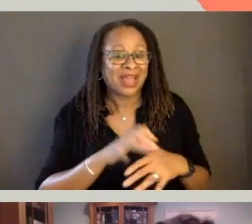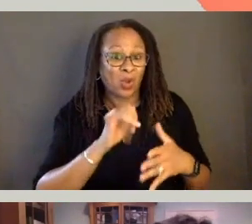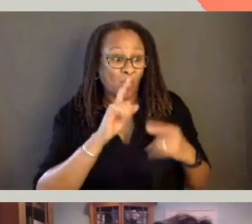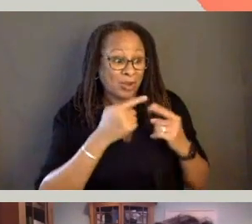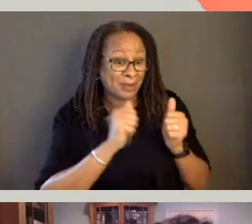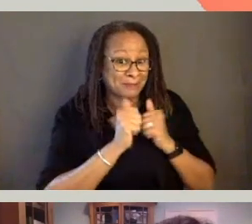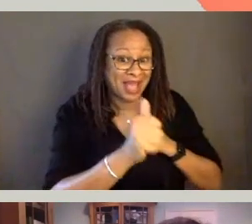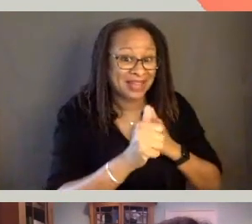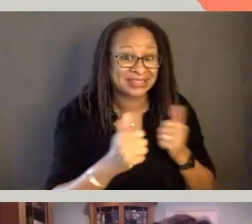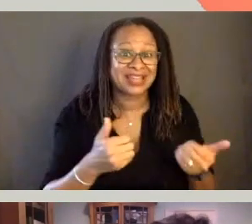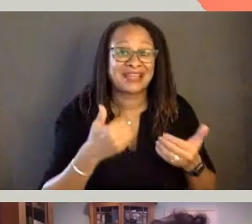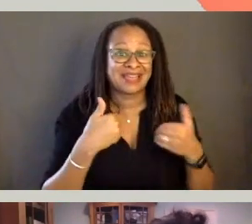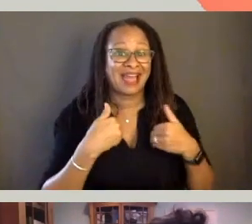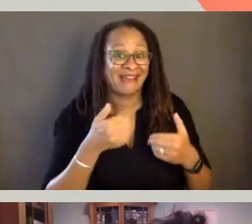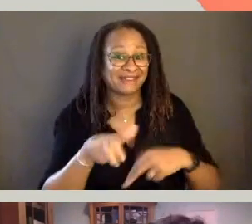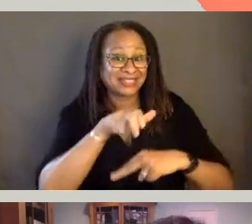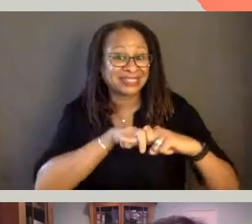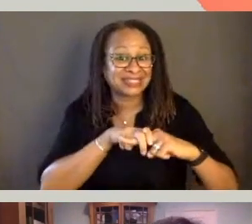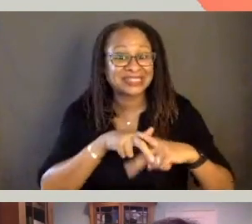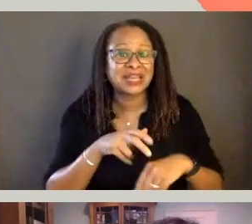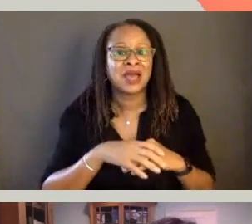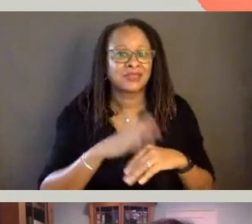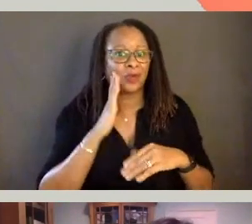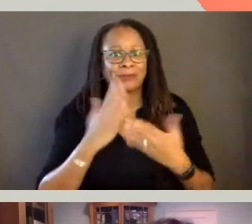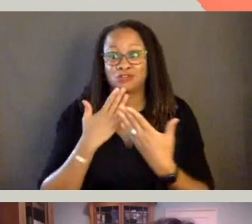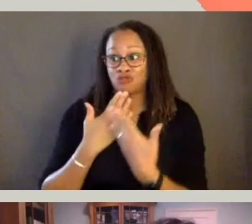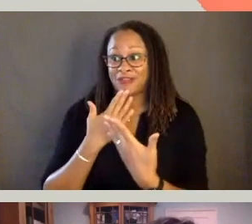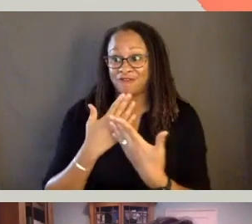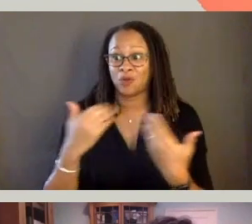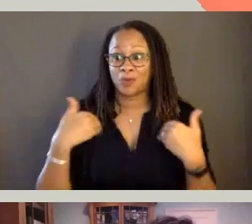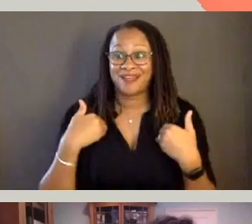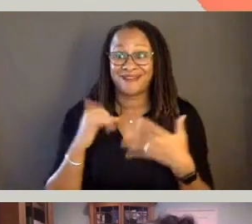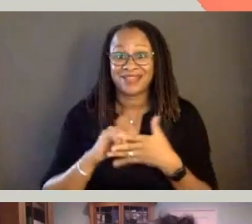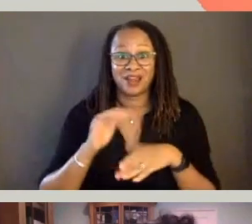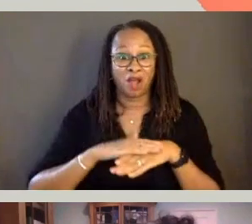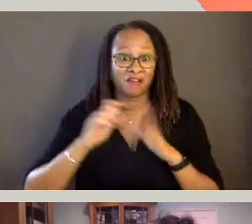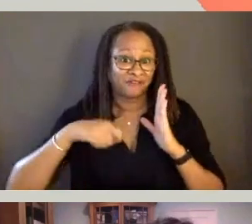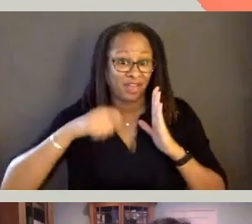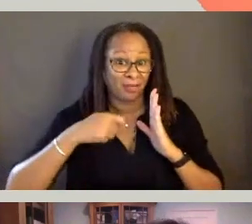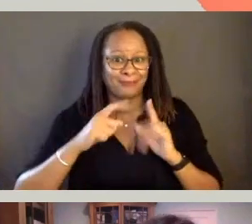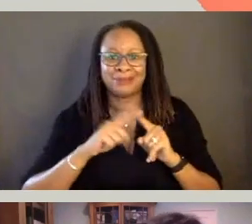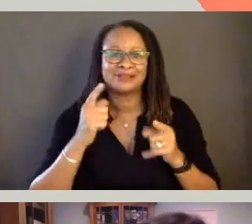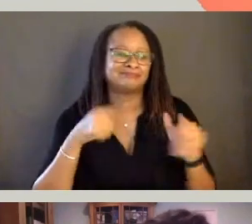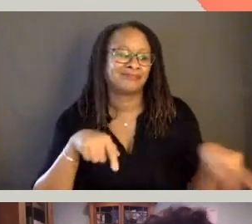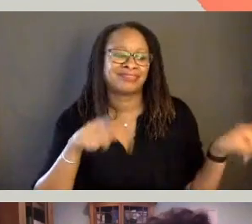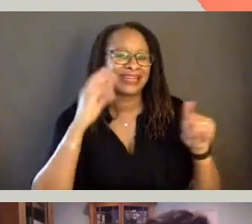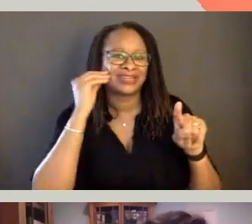and they had some sleep, they would be grateful that we had this on camera, right? But they didn't know that